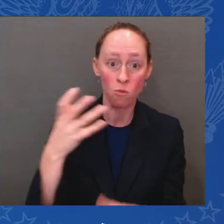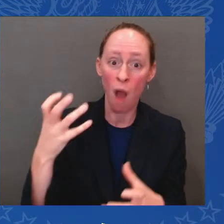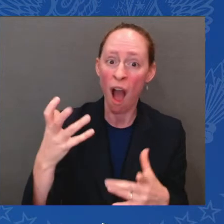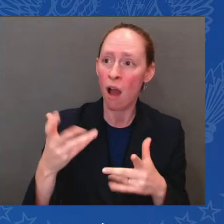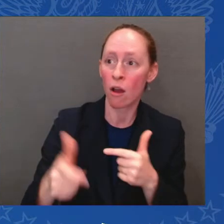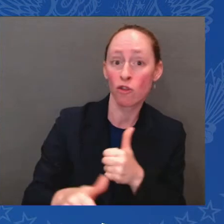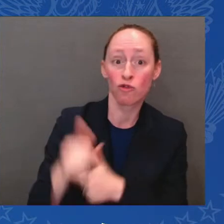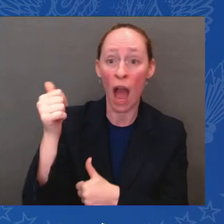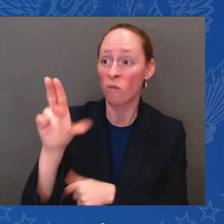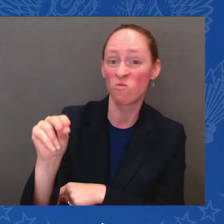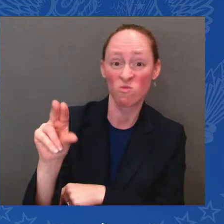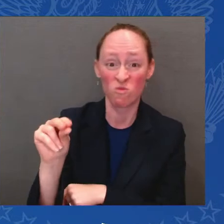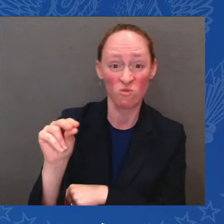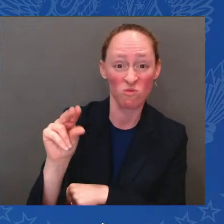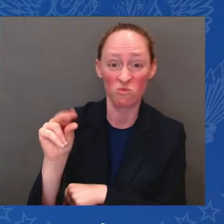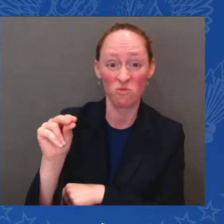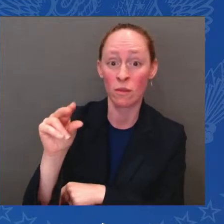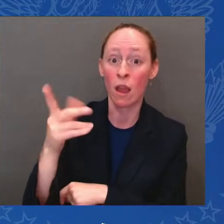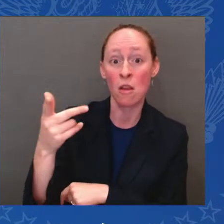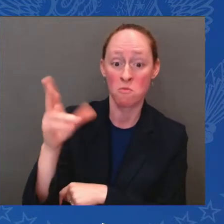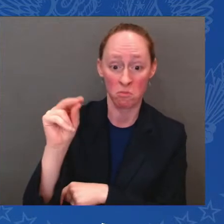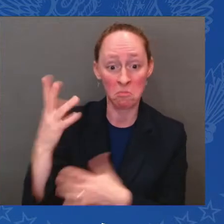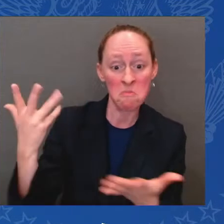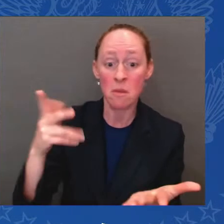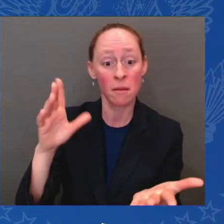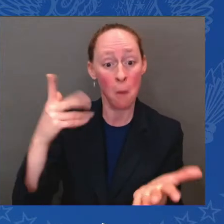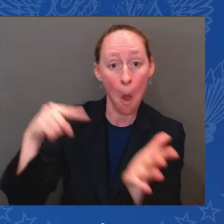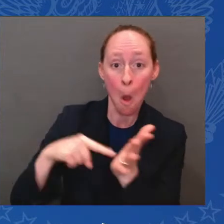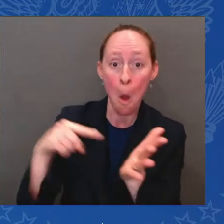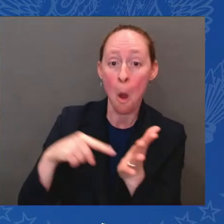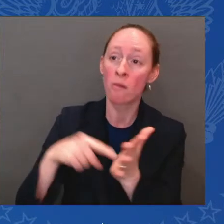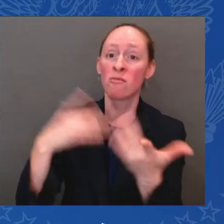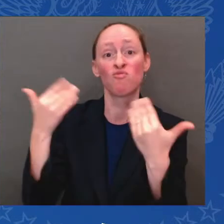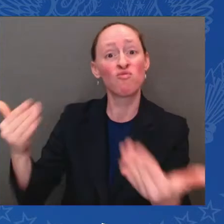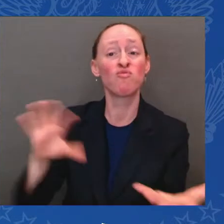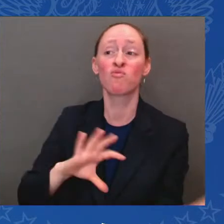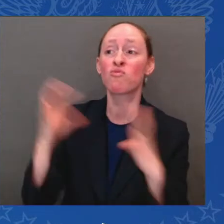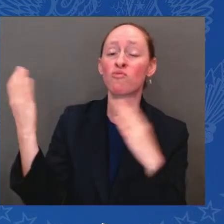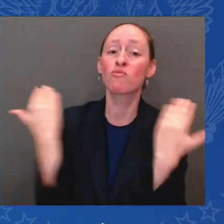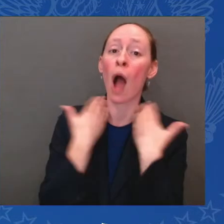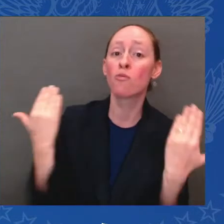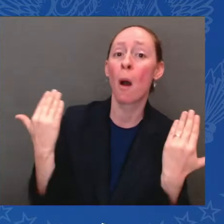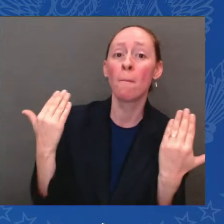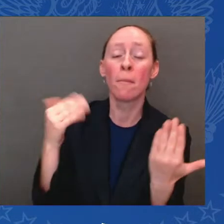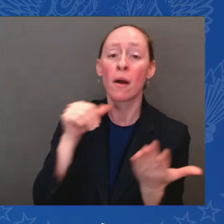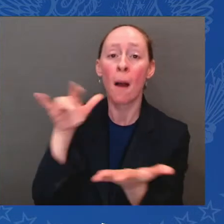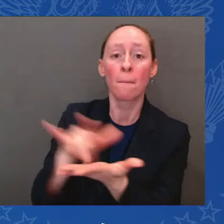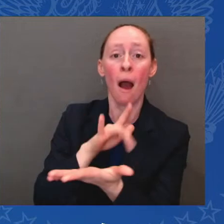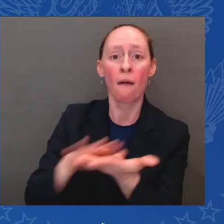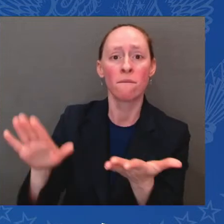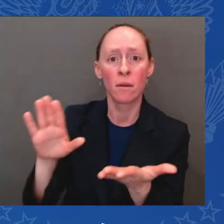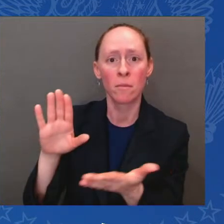That includes comments made for fully funded services for our veterans and fully fund the needs of defense of our nation,